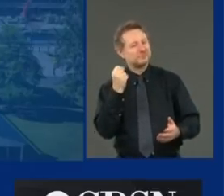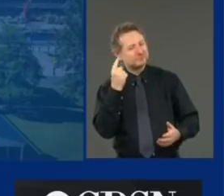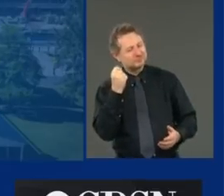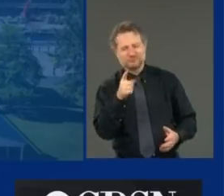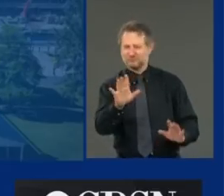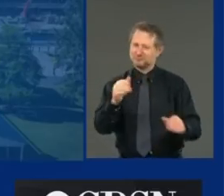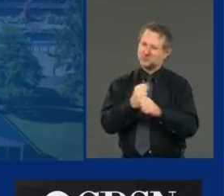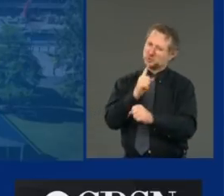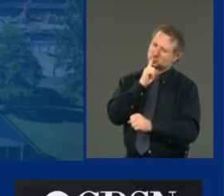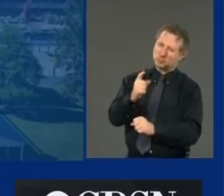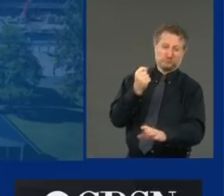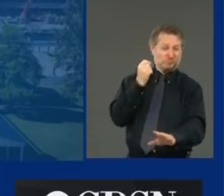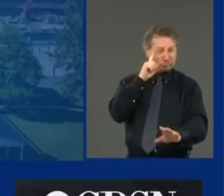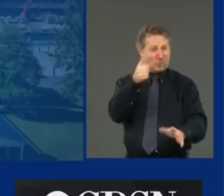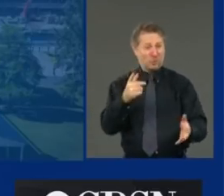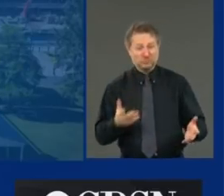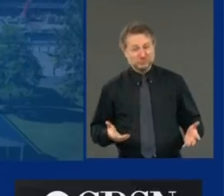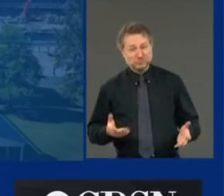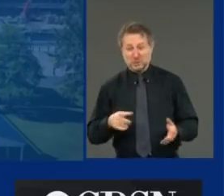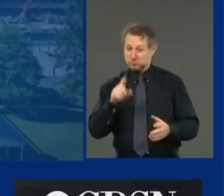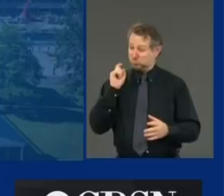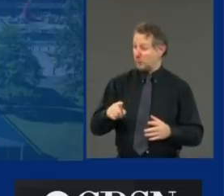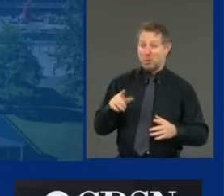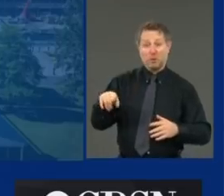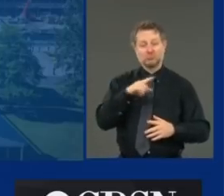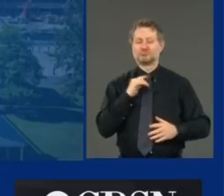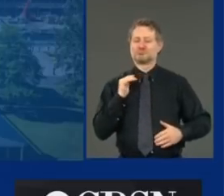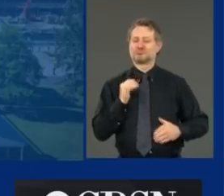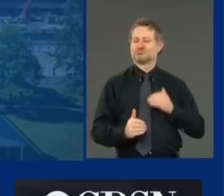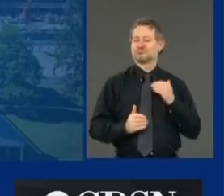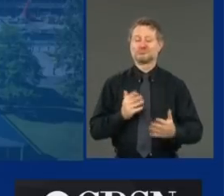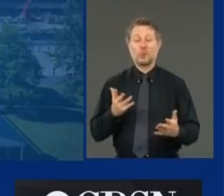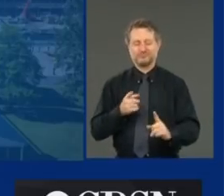OF COURSE IT IS NOT WHETHER OR NOT TO REOPEN BUT THE QUESTION